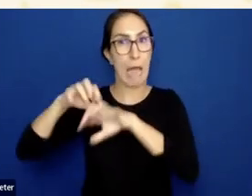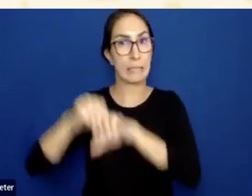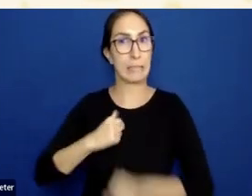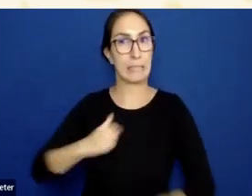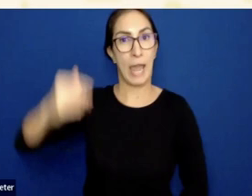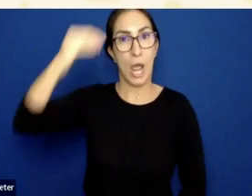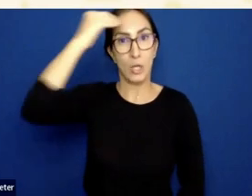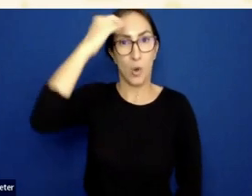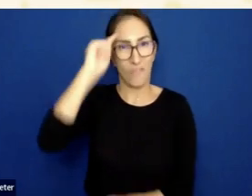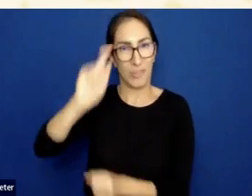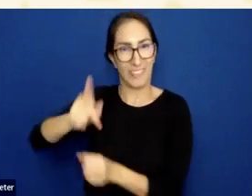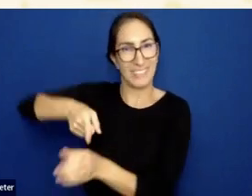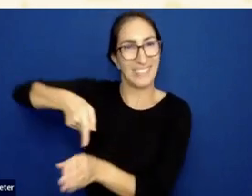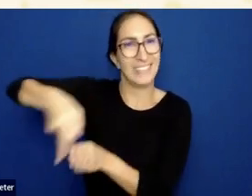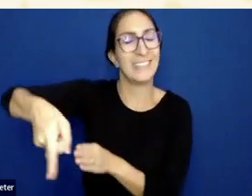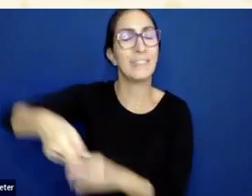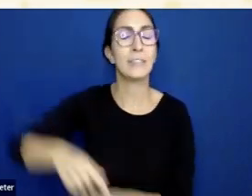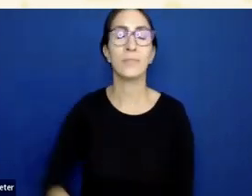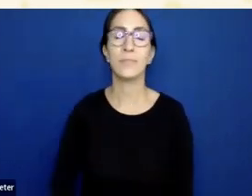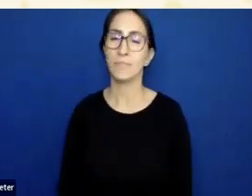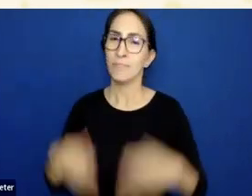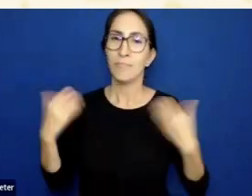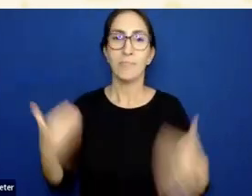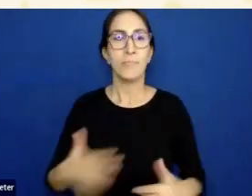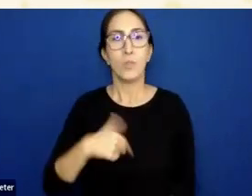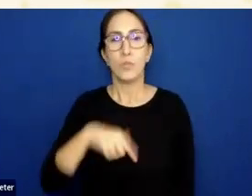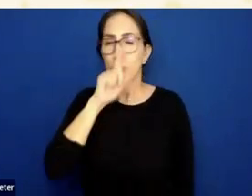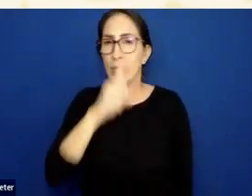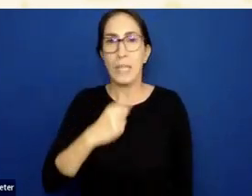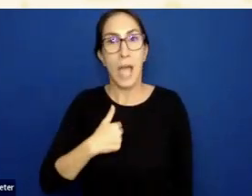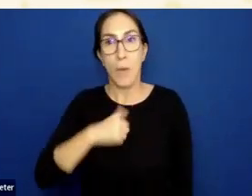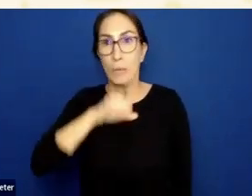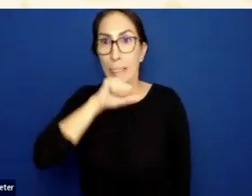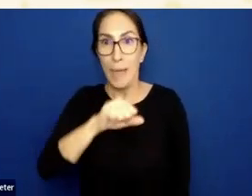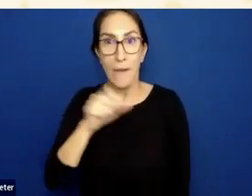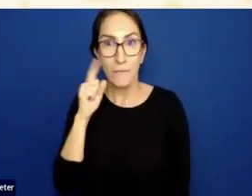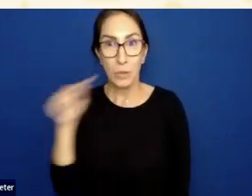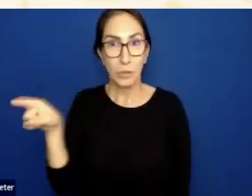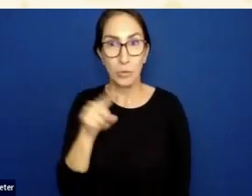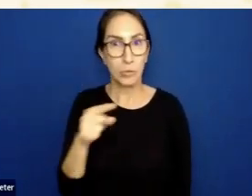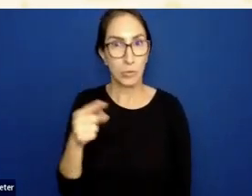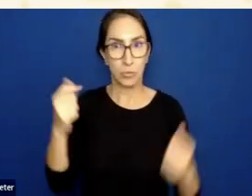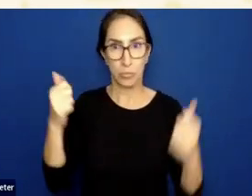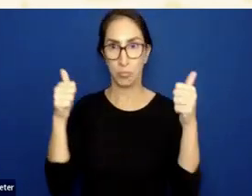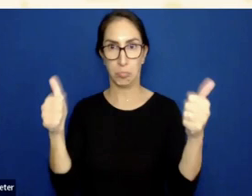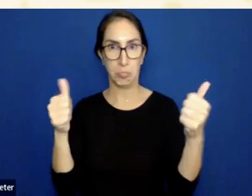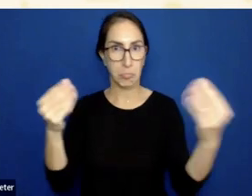I would really love if you can confirm that you can see the content of my screen.